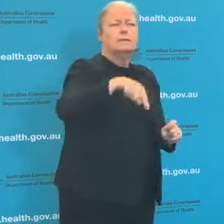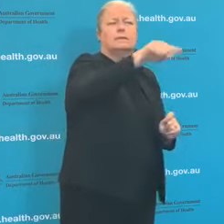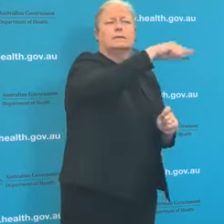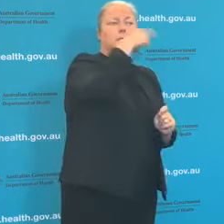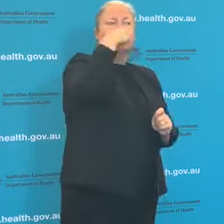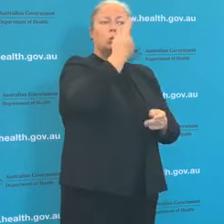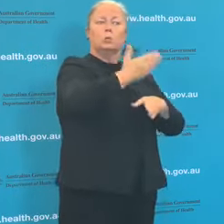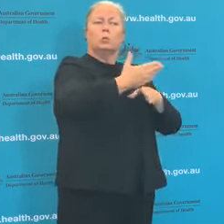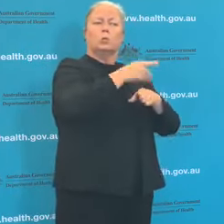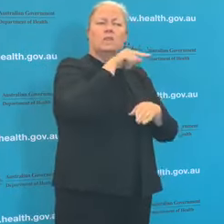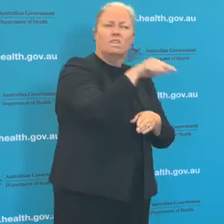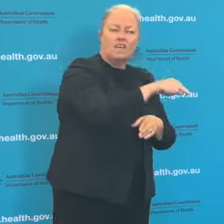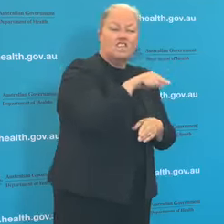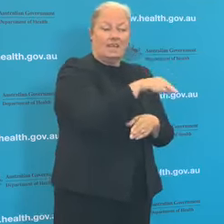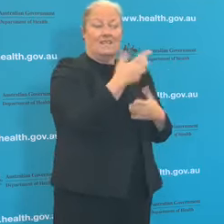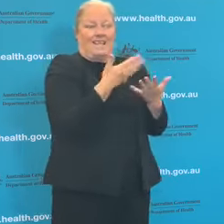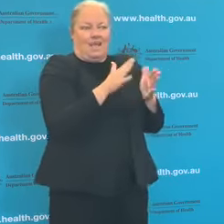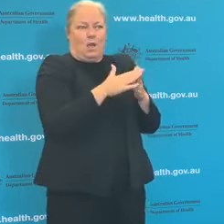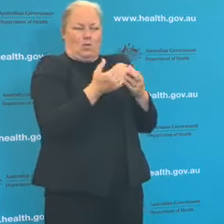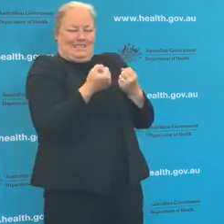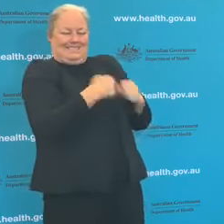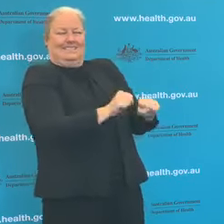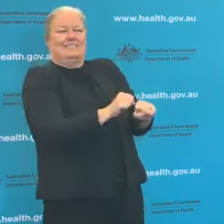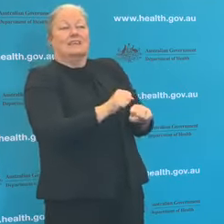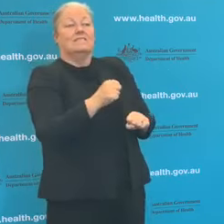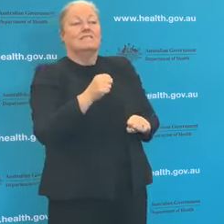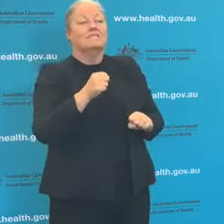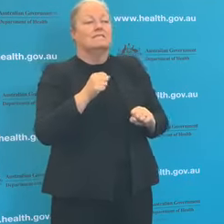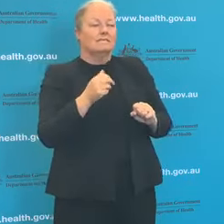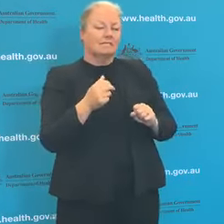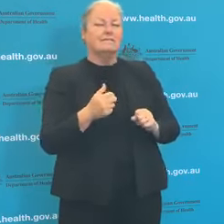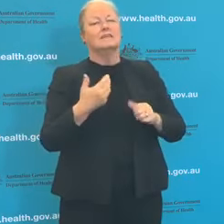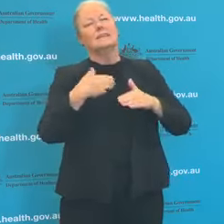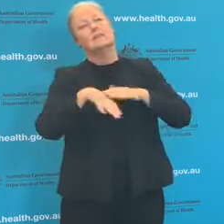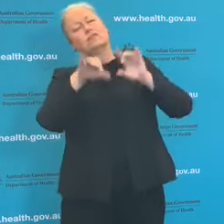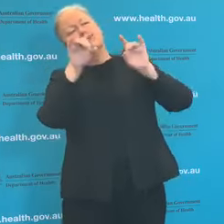the way you stop big outbreaks. So we think across Australia, every state and